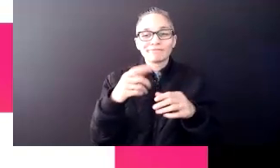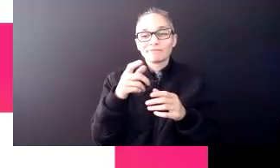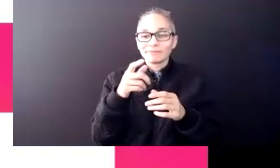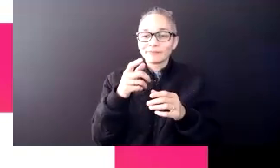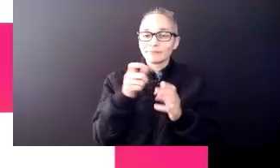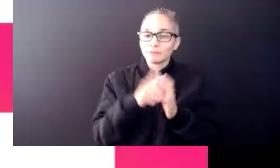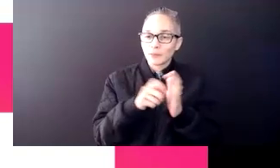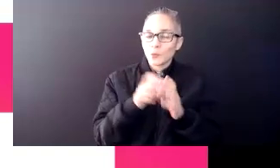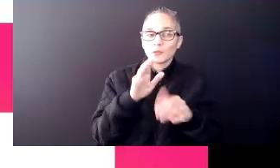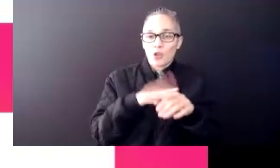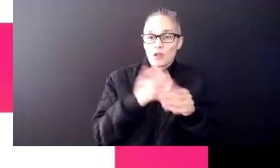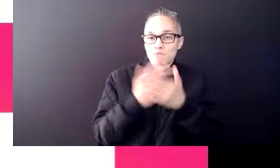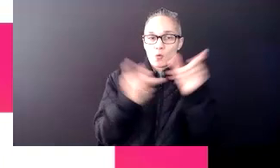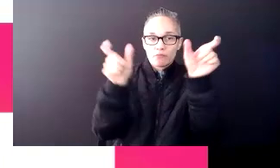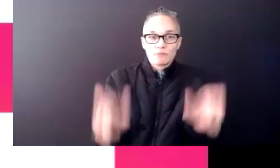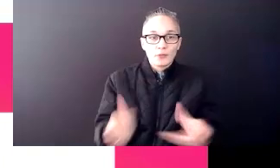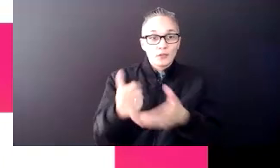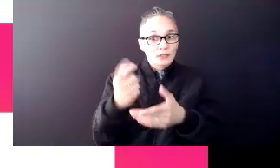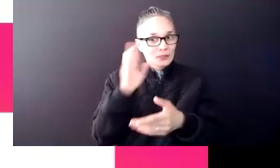under each of those columns to help us as well too.